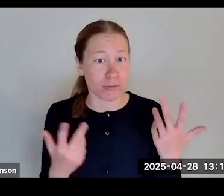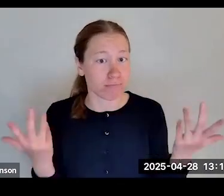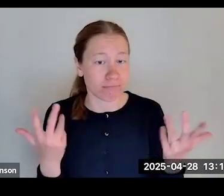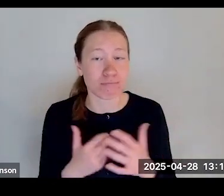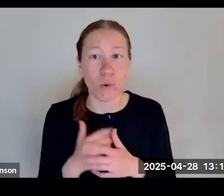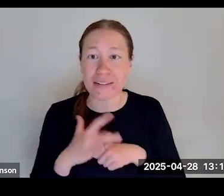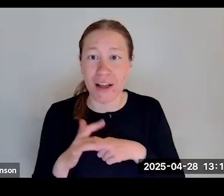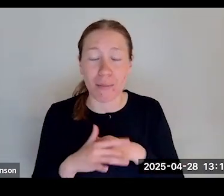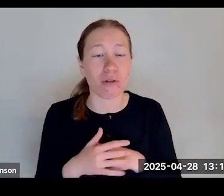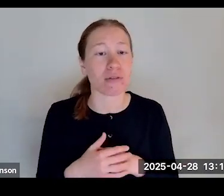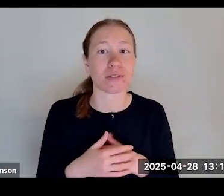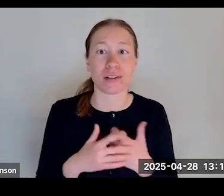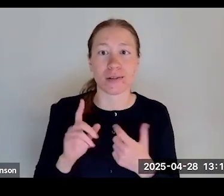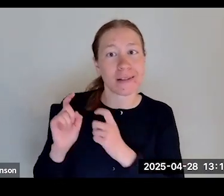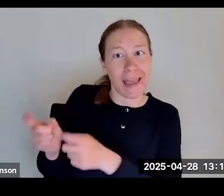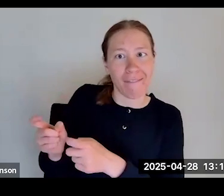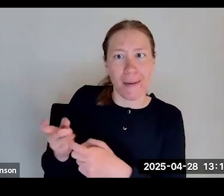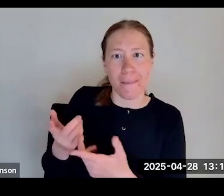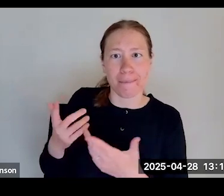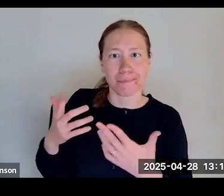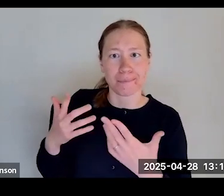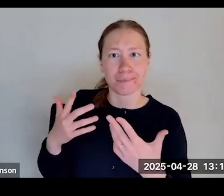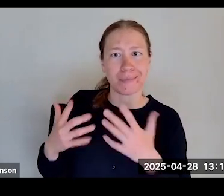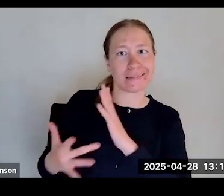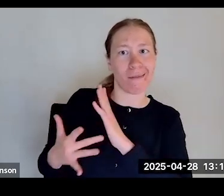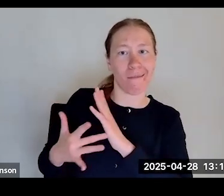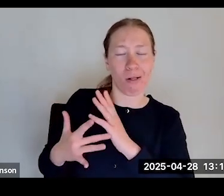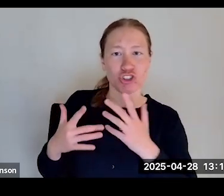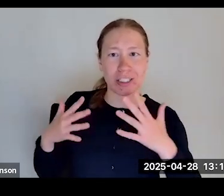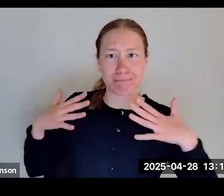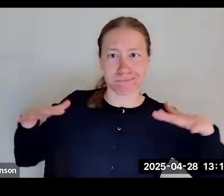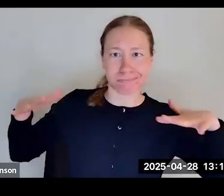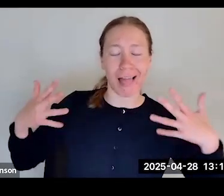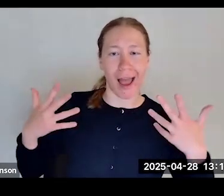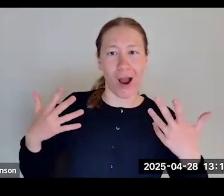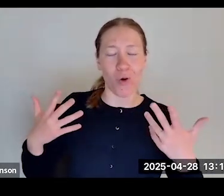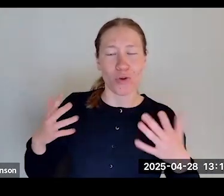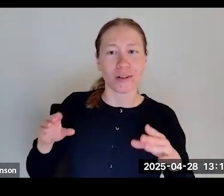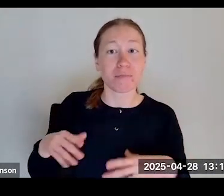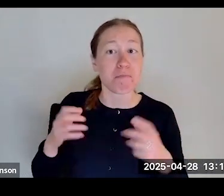providing a voice amplification device. This could be something like a microphone that just helps project their voice